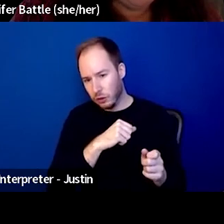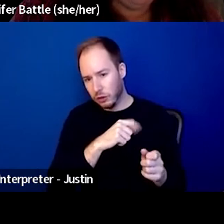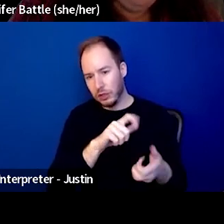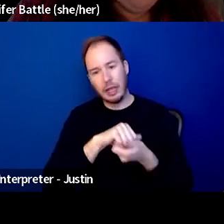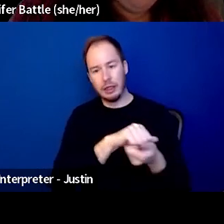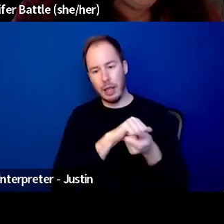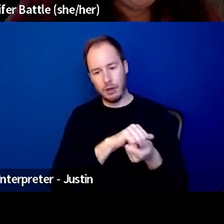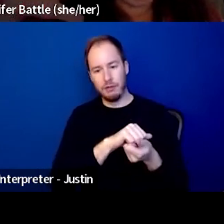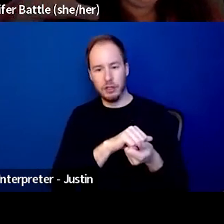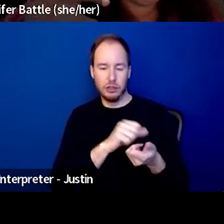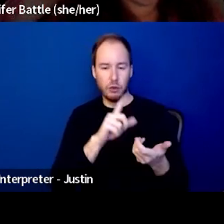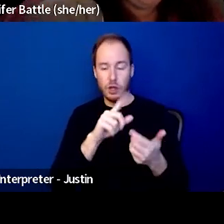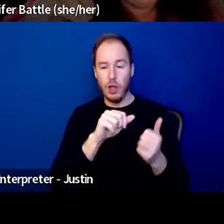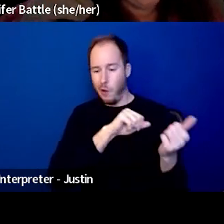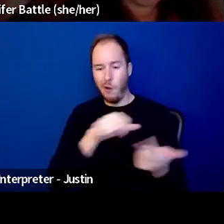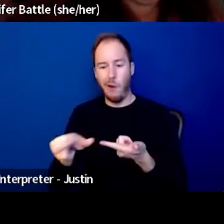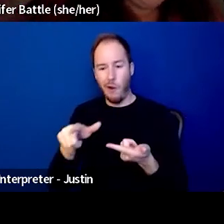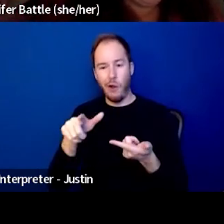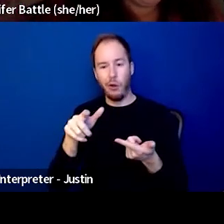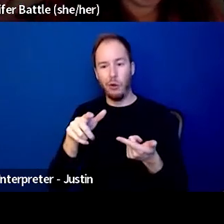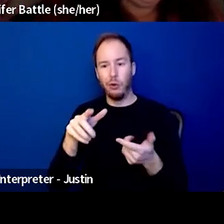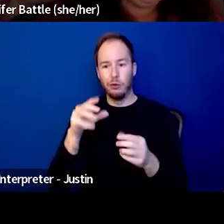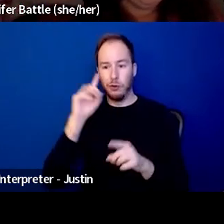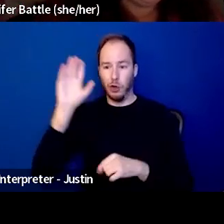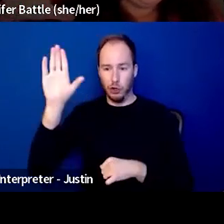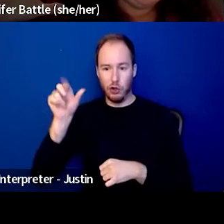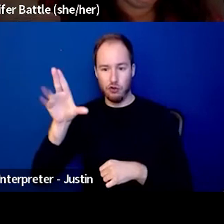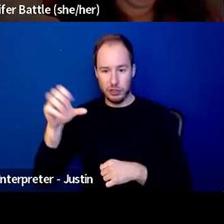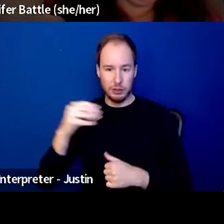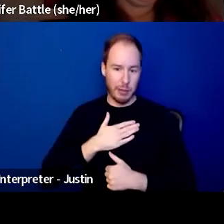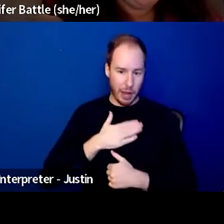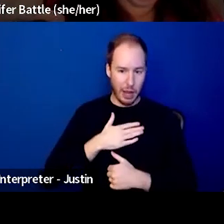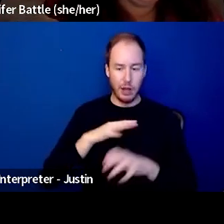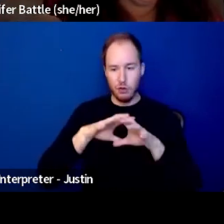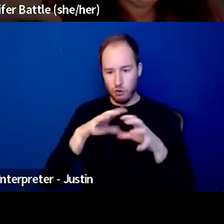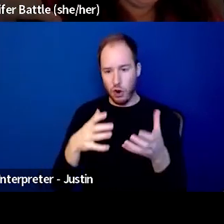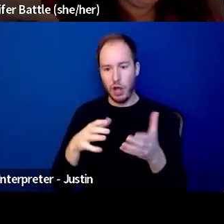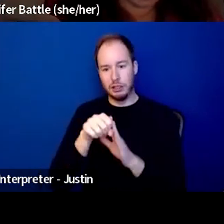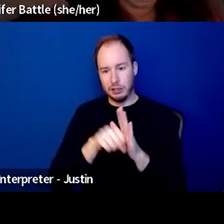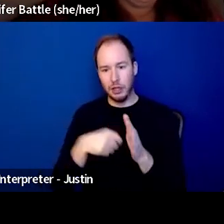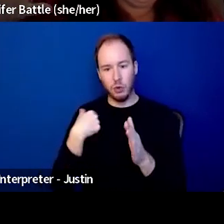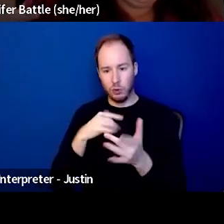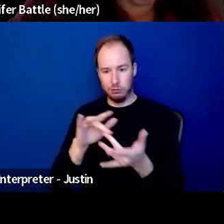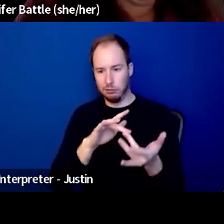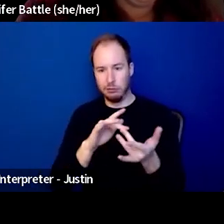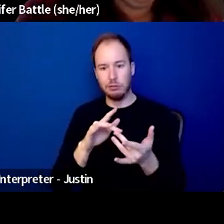So all the same folks in Lucrece's shop and my shop across the state here are doing that work. We're working in partnership